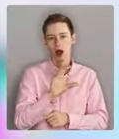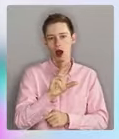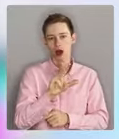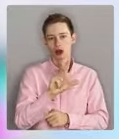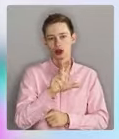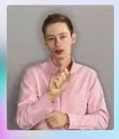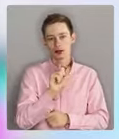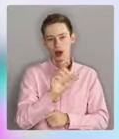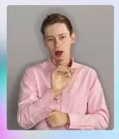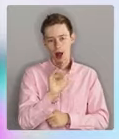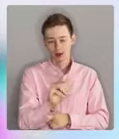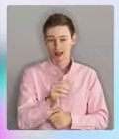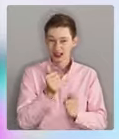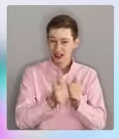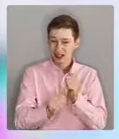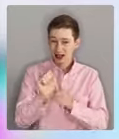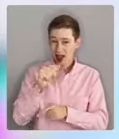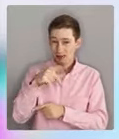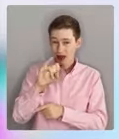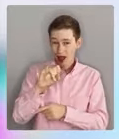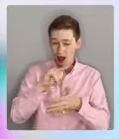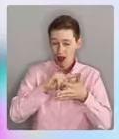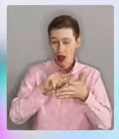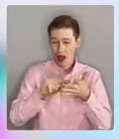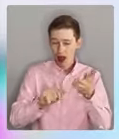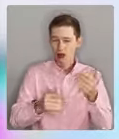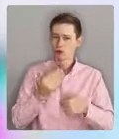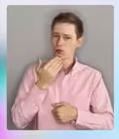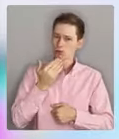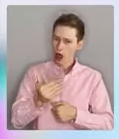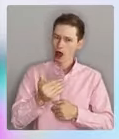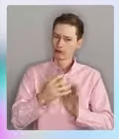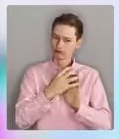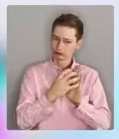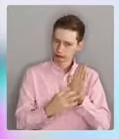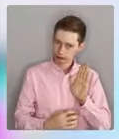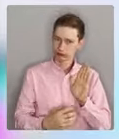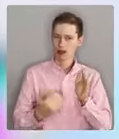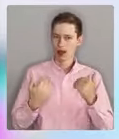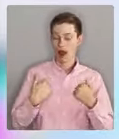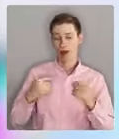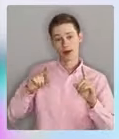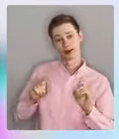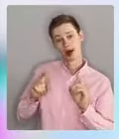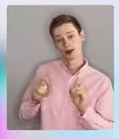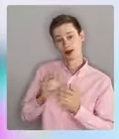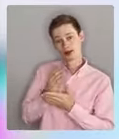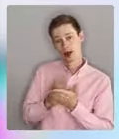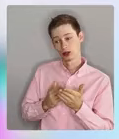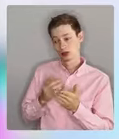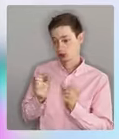Each API is well-defined and has a testing section to help developers test their implementation before it's publicly available.